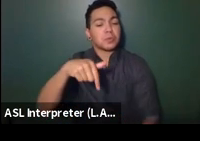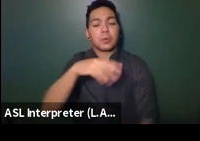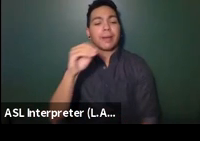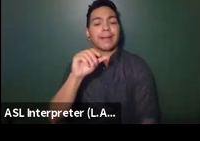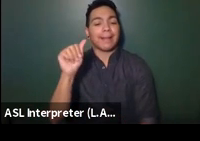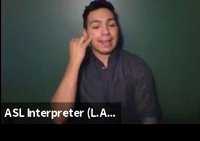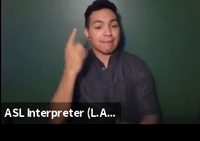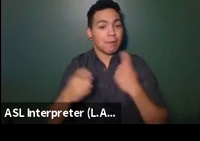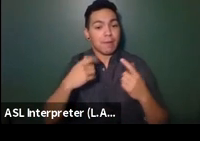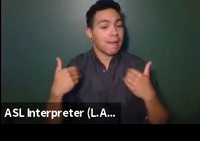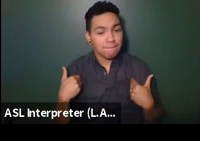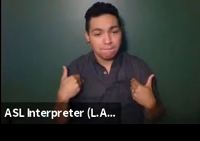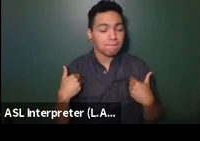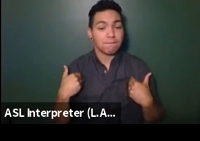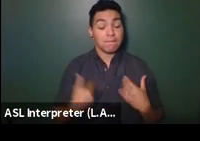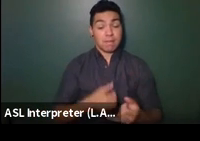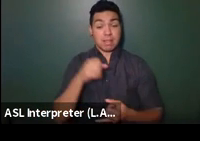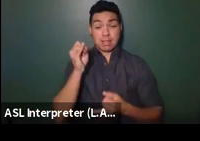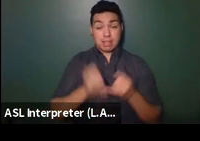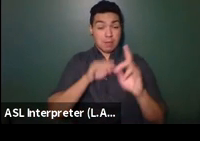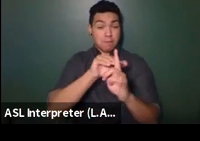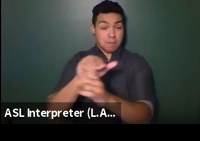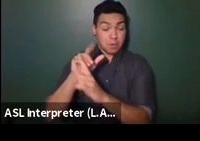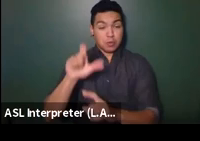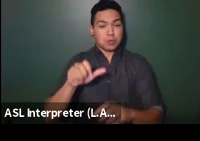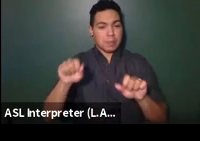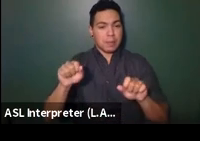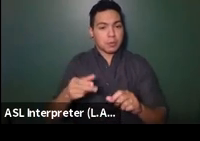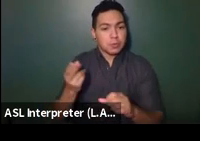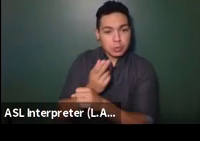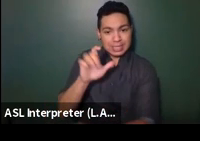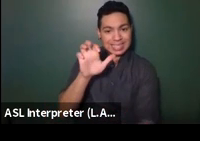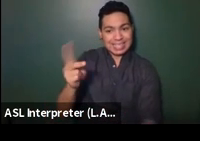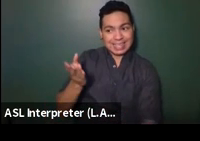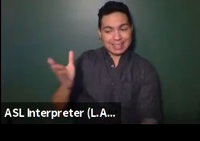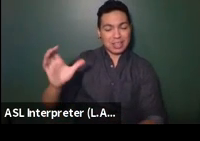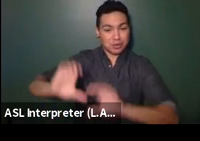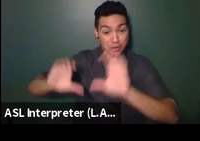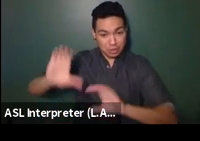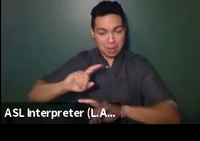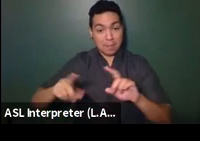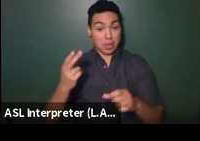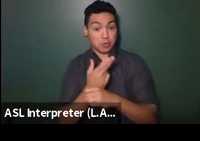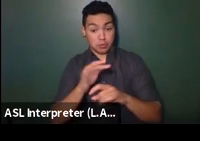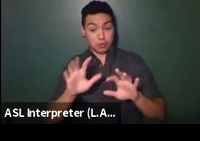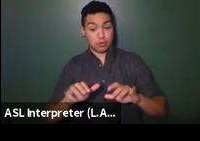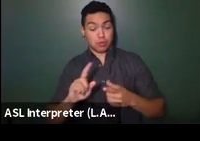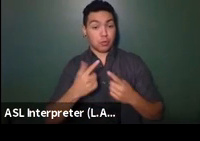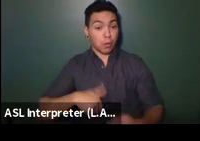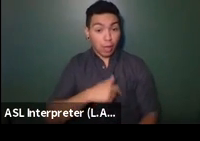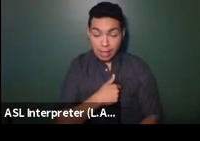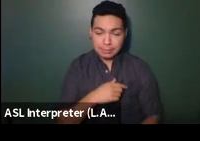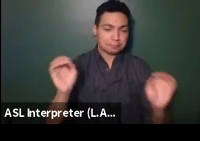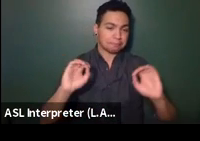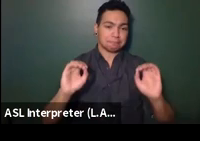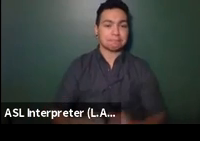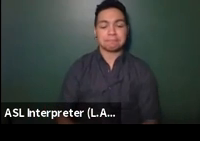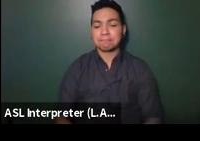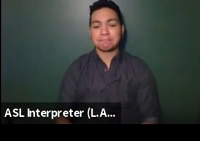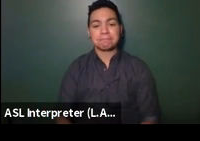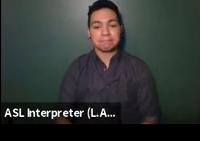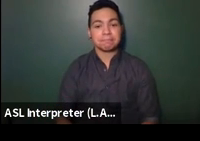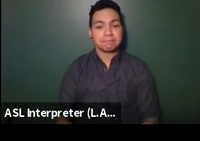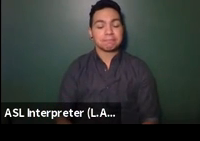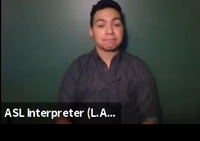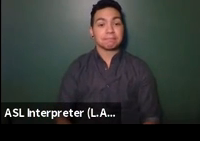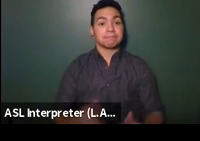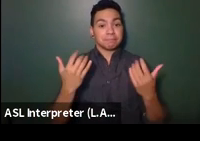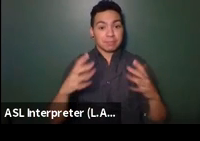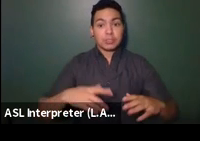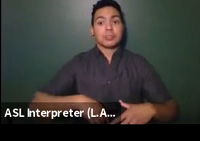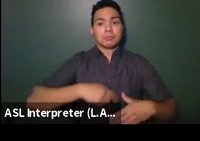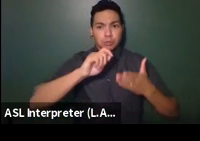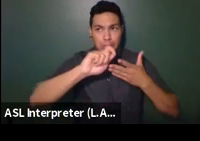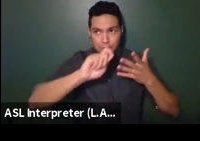ESD 189 - Amy Colburn: And just that final reminder that you should be able to access links in the chat. But you will not be able to use the chat audio or video for yourself. So now that we've got all of those things out of the way, let's go ahead and jump in.